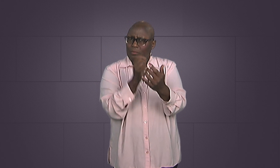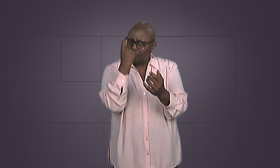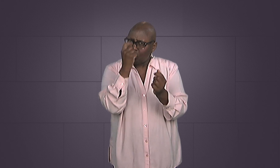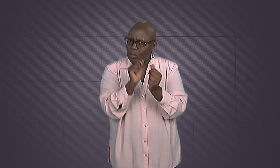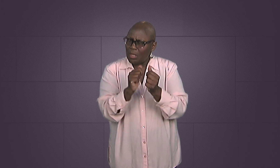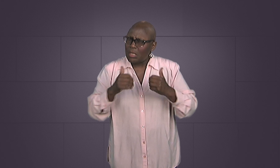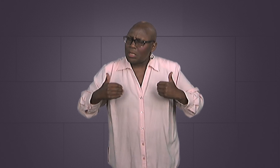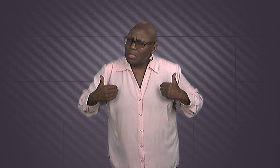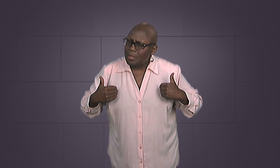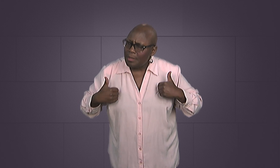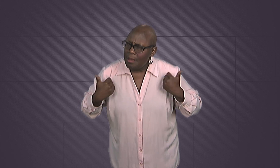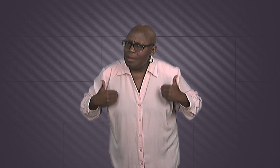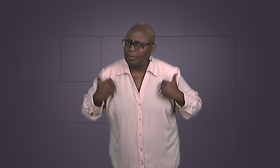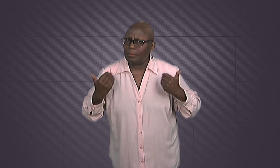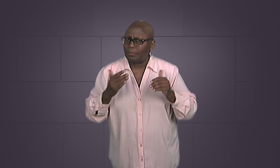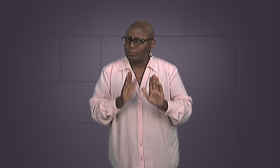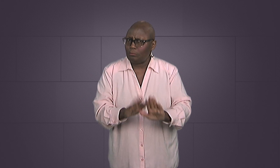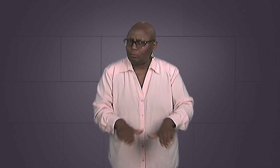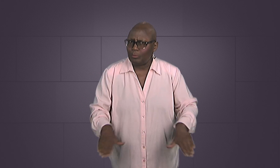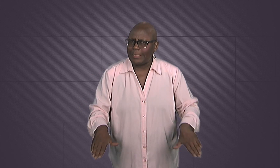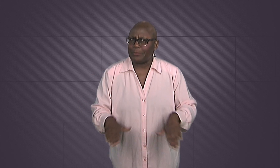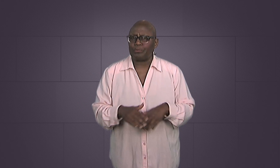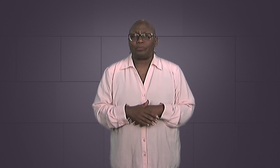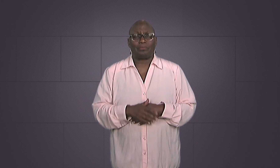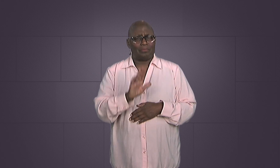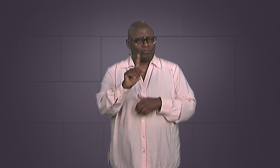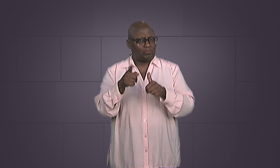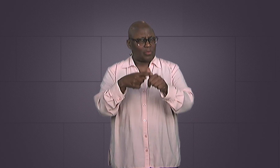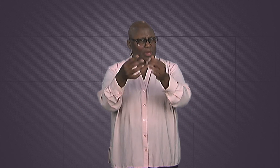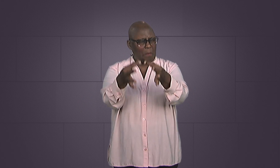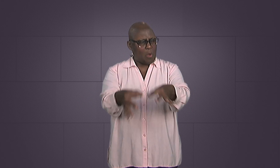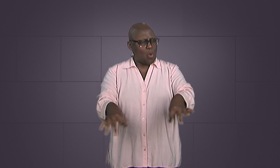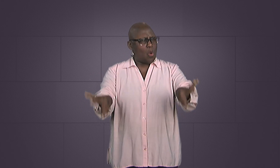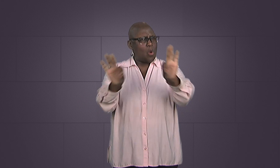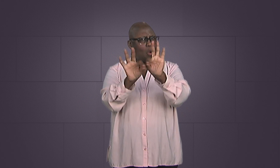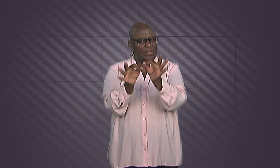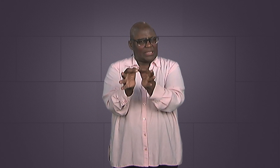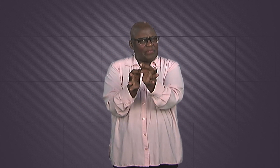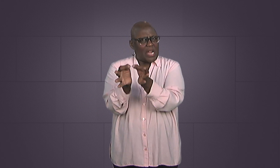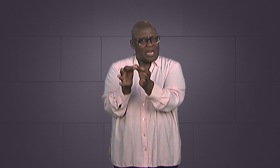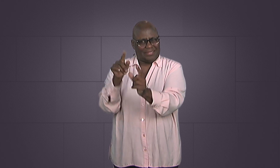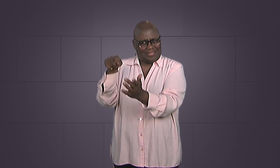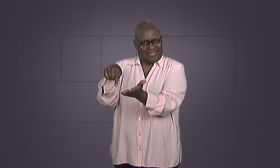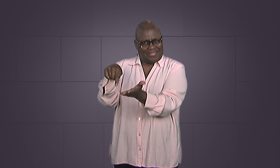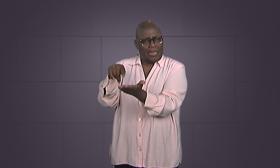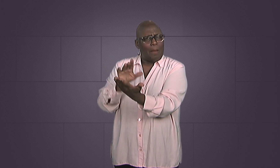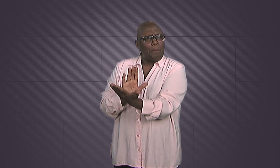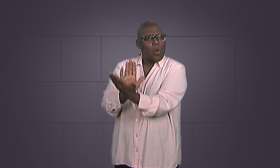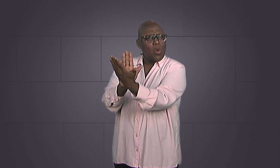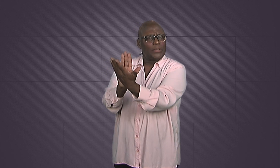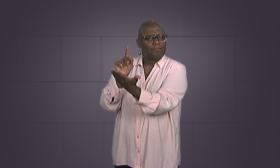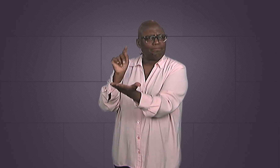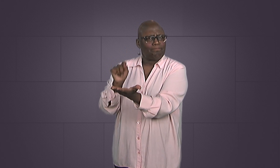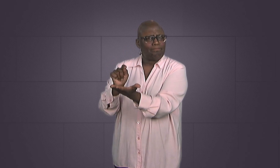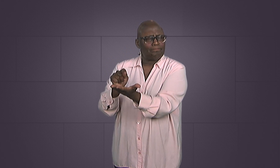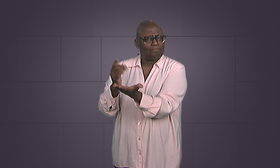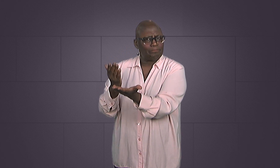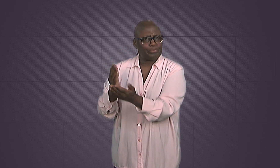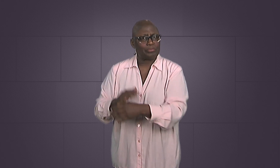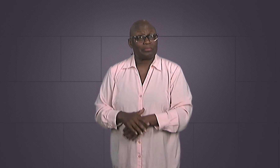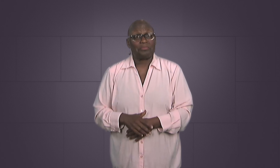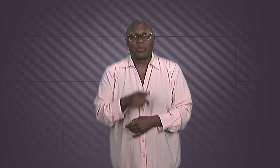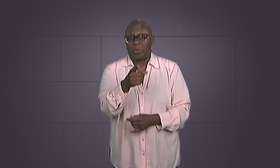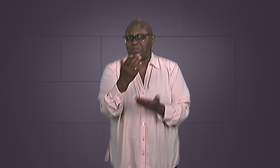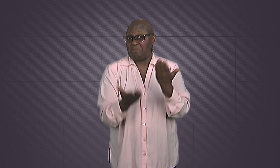it is first important to define this approach.